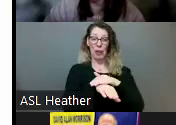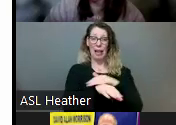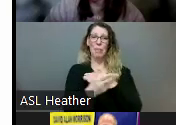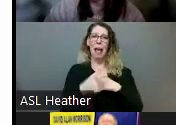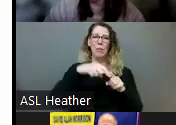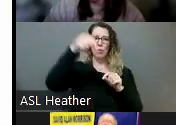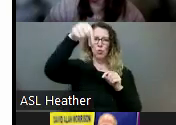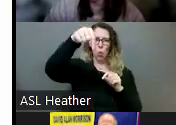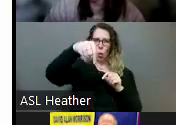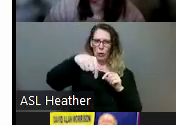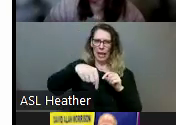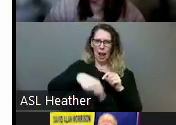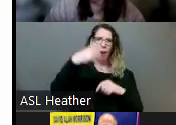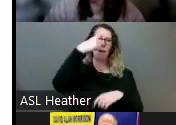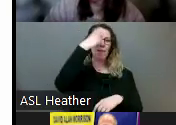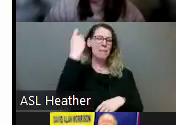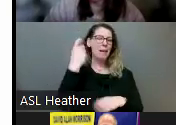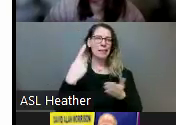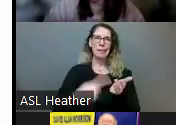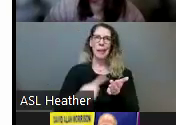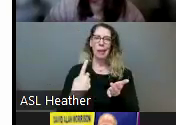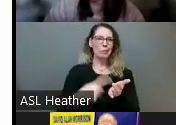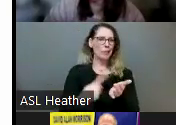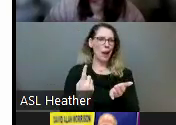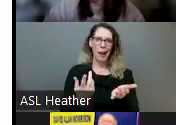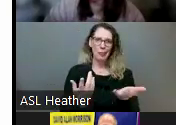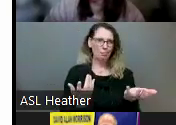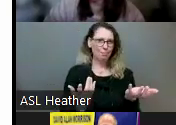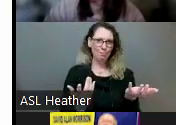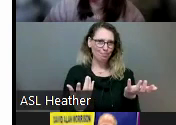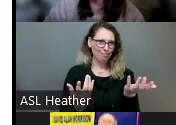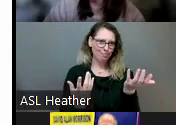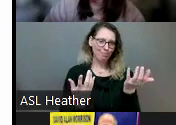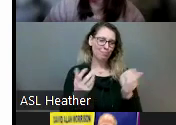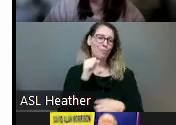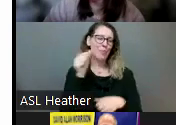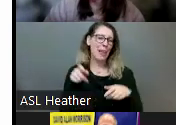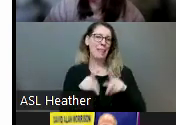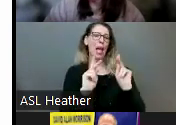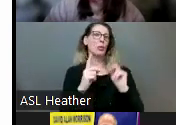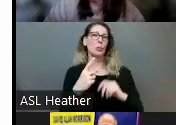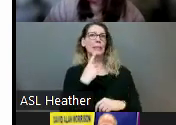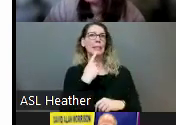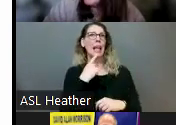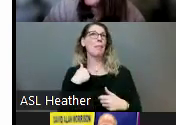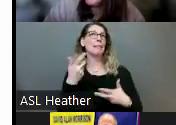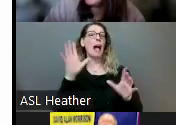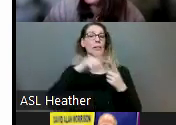down because sometimesit won't let you say I'm done until you answer all the